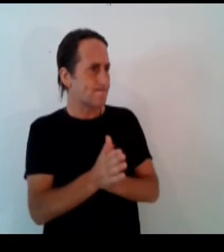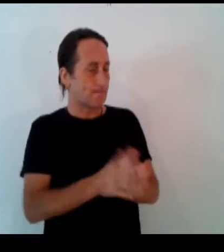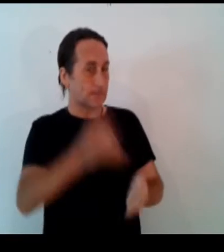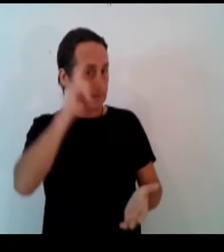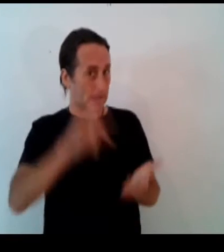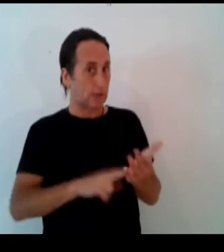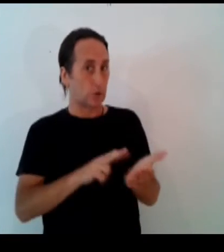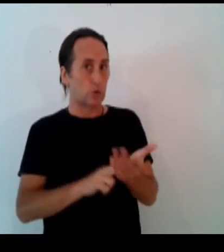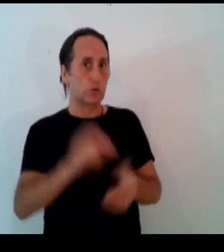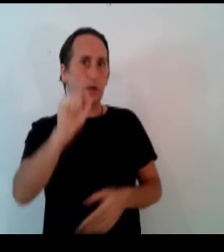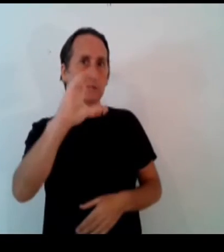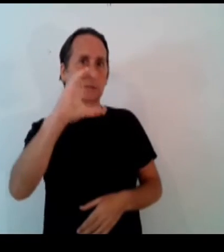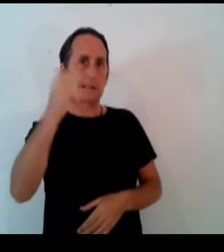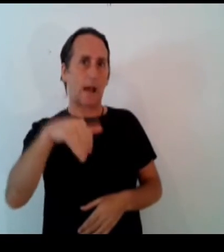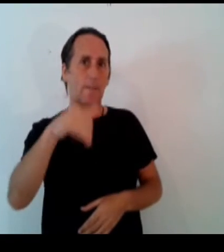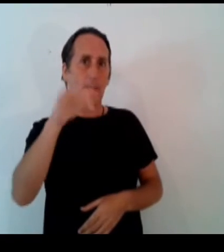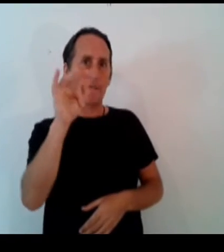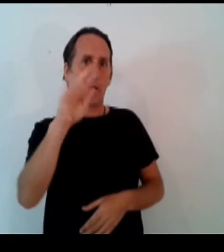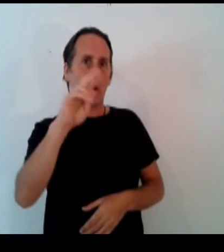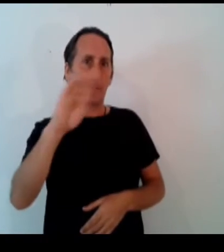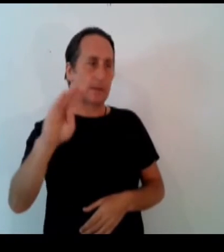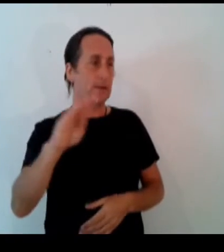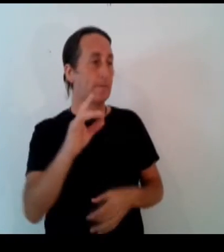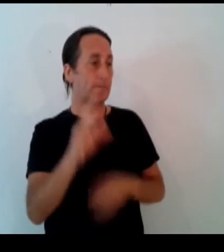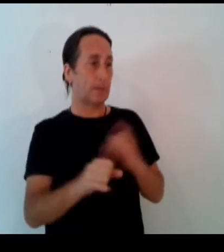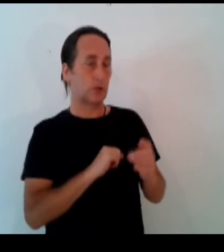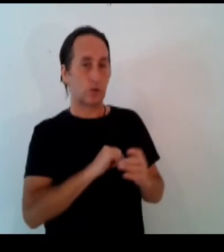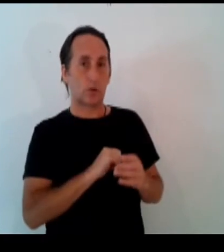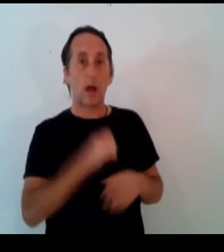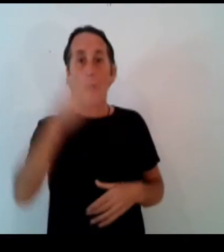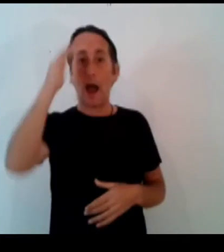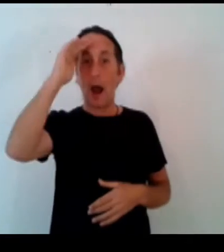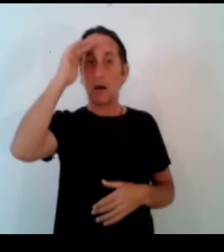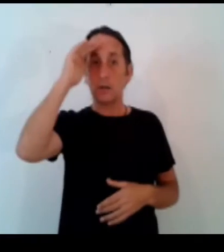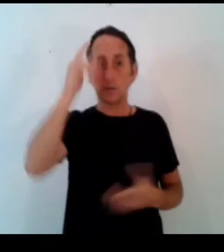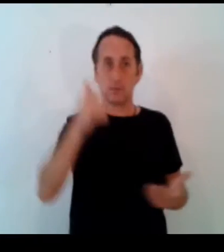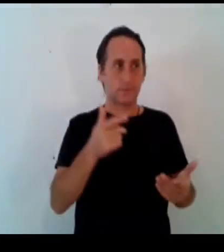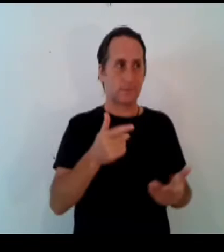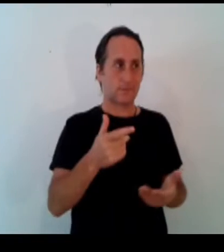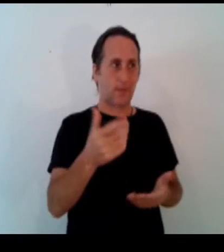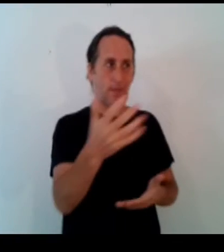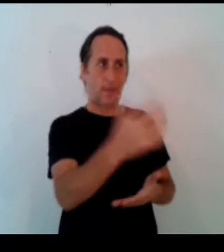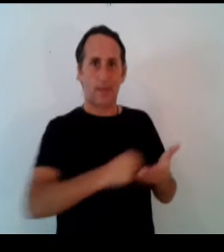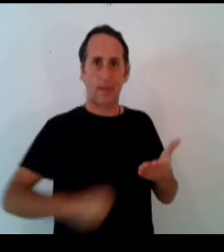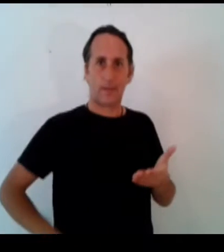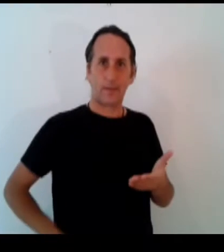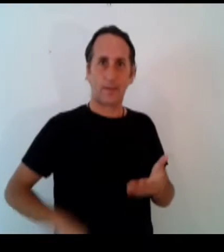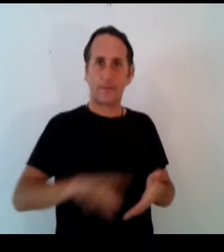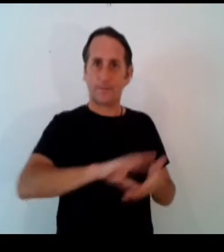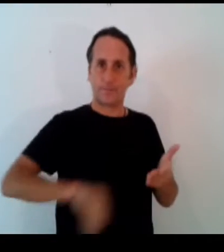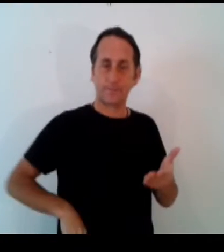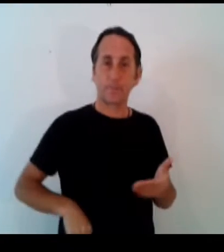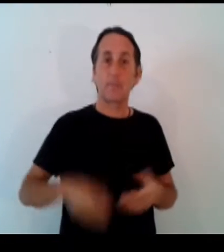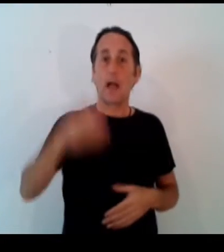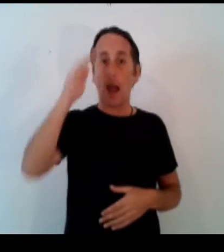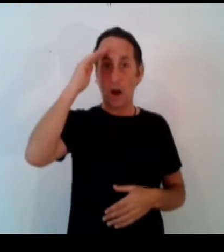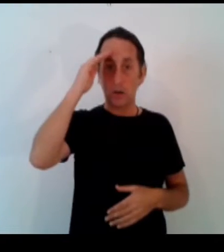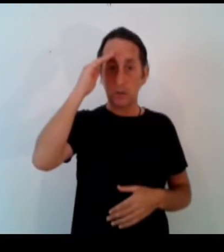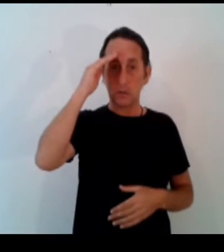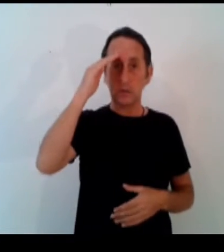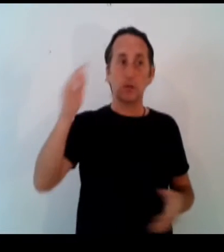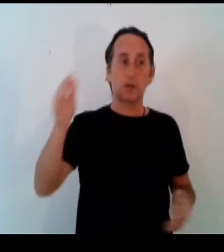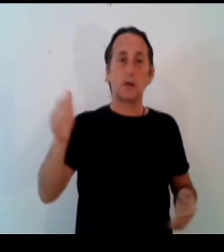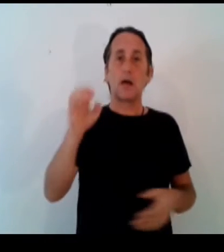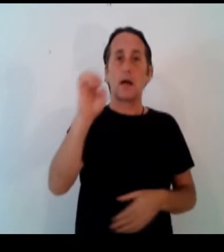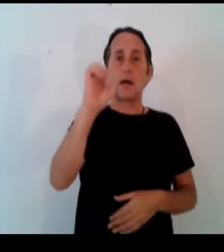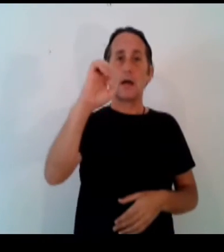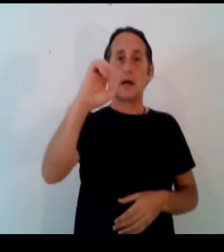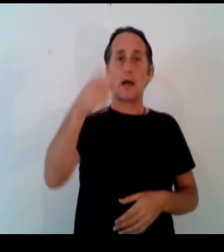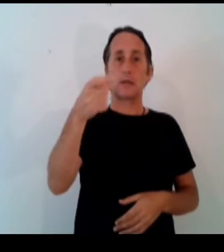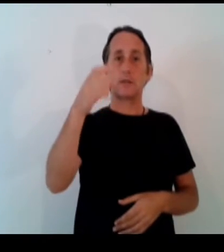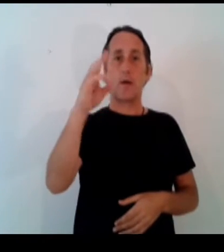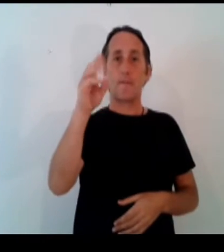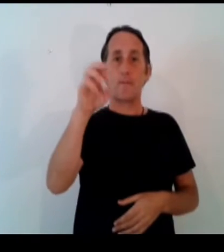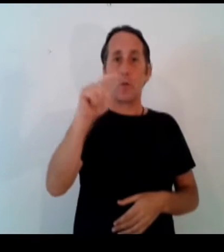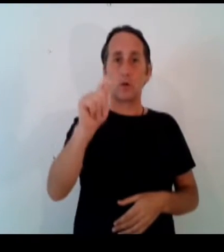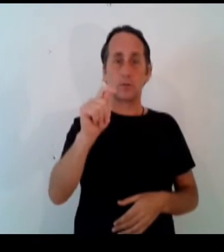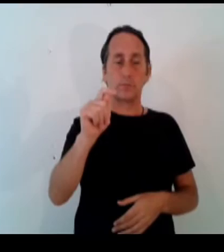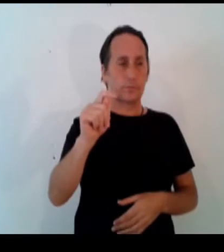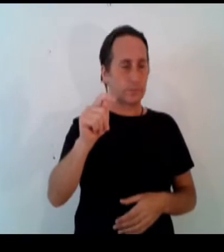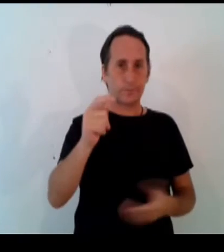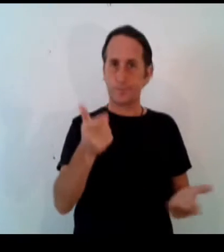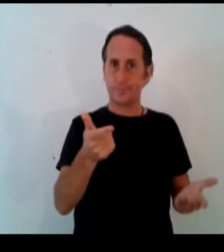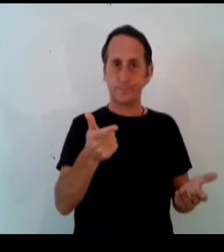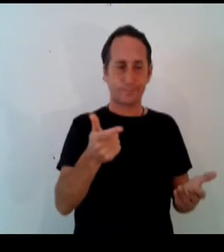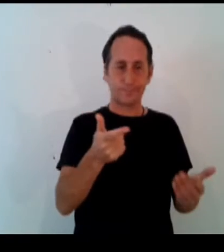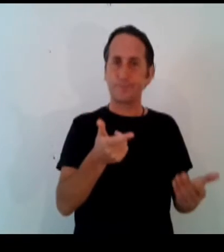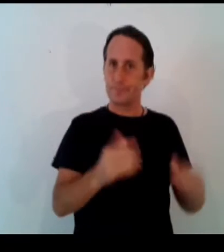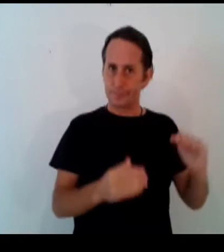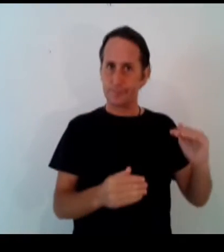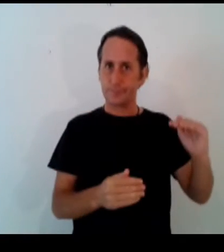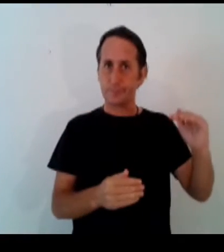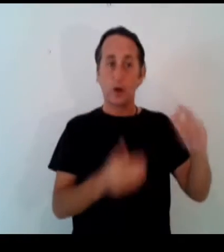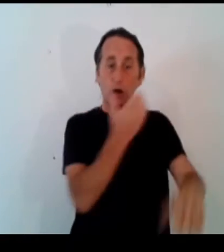and they decided to use this scam so that even though Ireland never seemed to slow down in its exports, never slowed down in the amount of money coming into Ireland